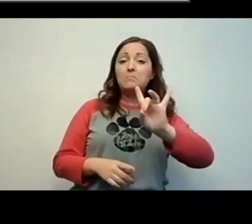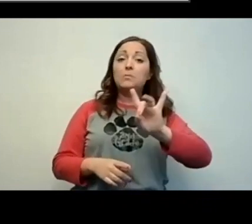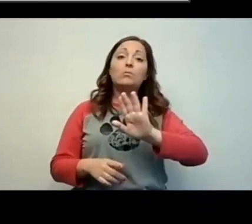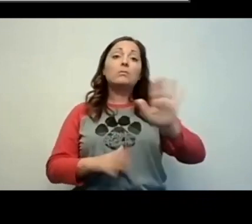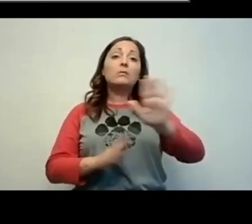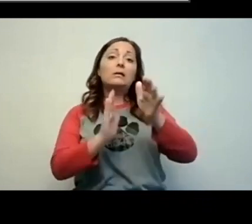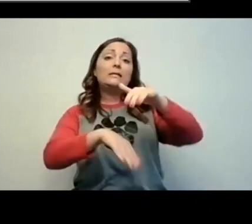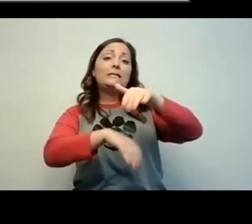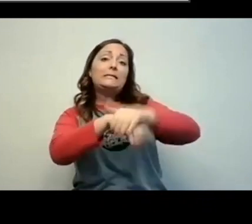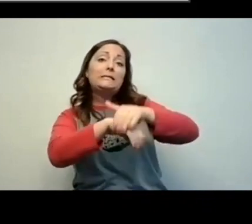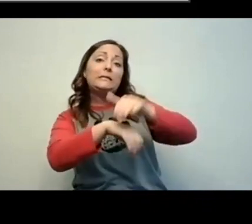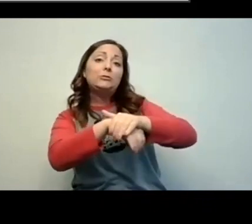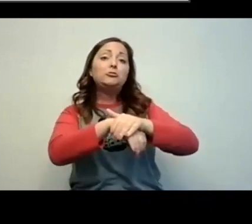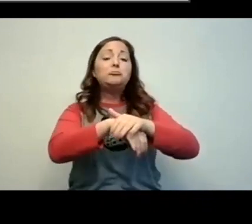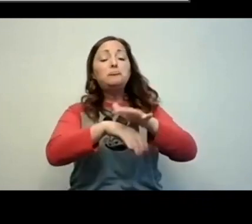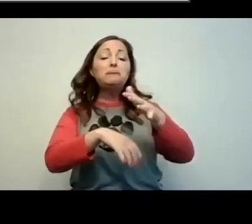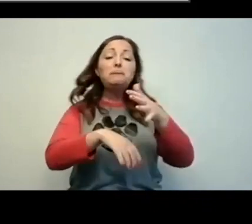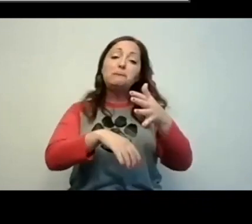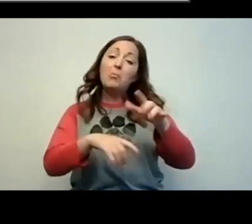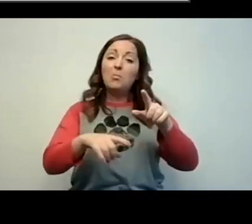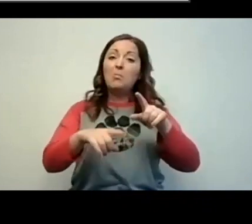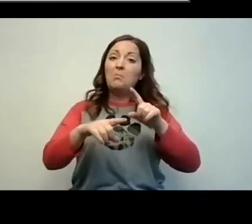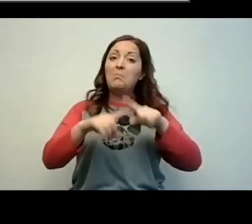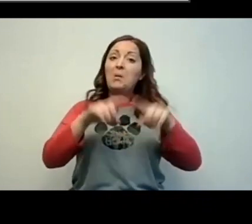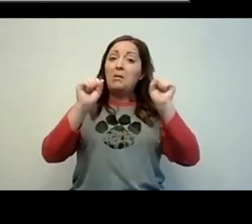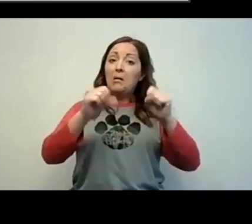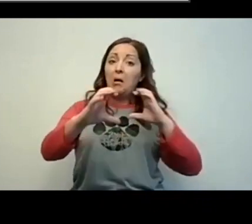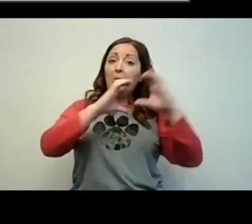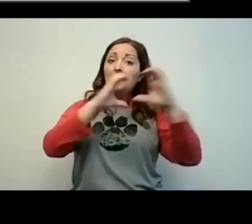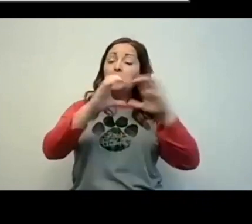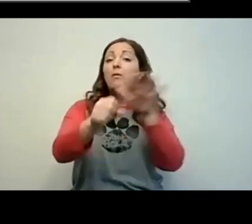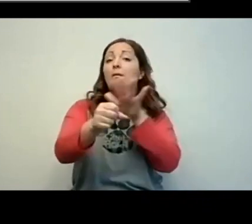Now remember our students are in the age range of seven or eight,